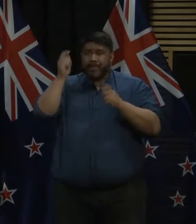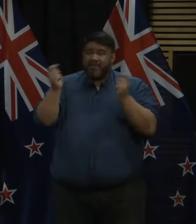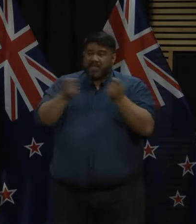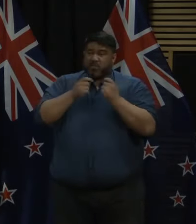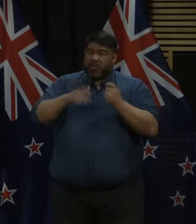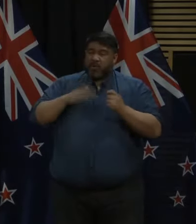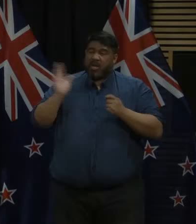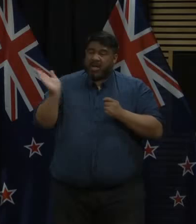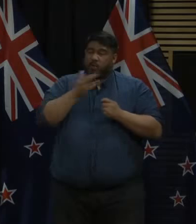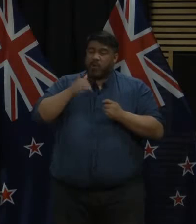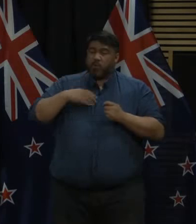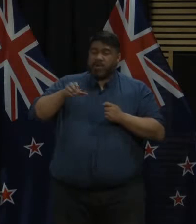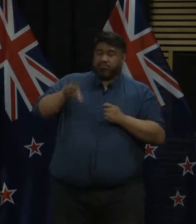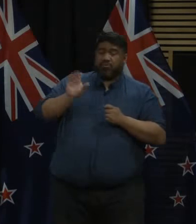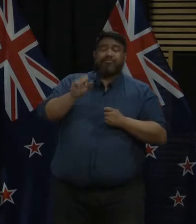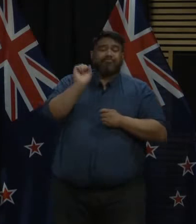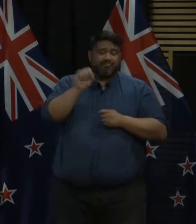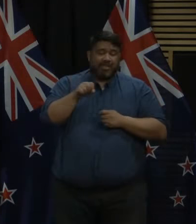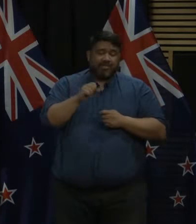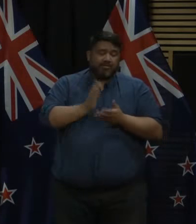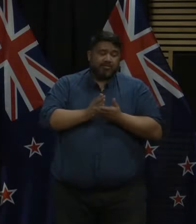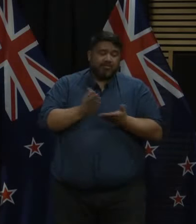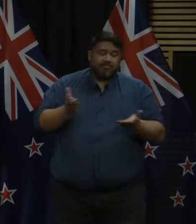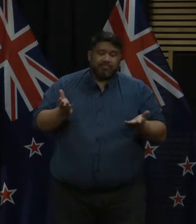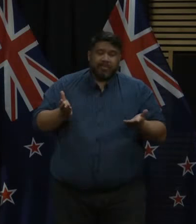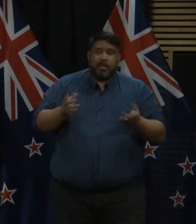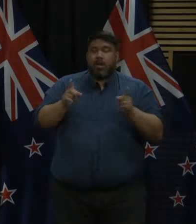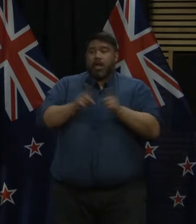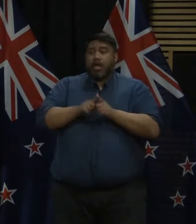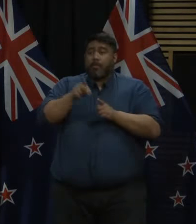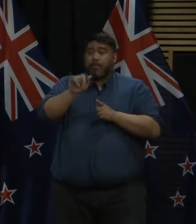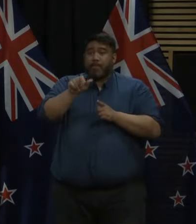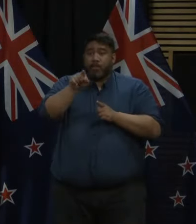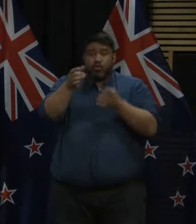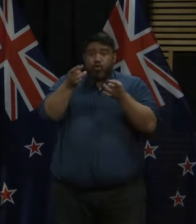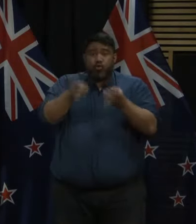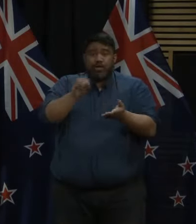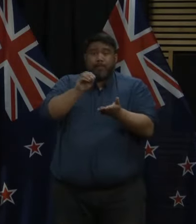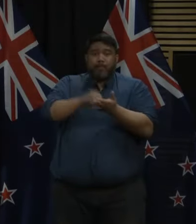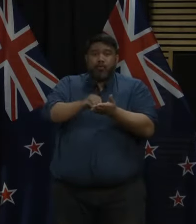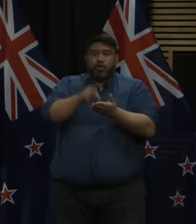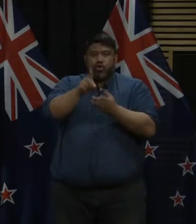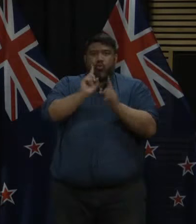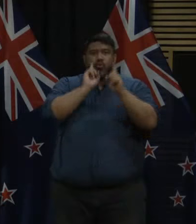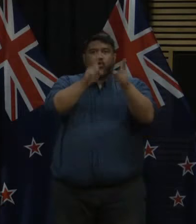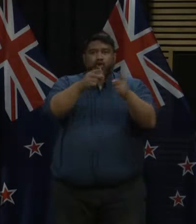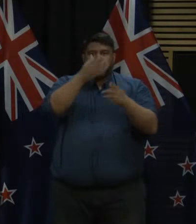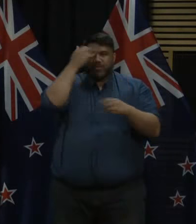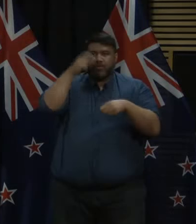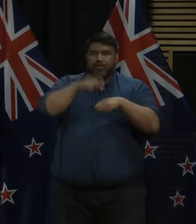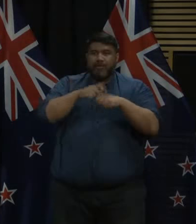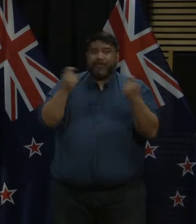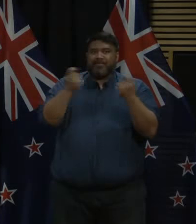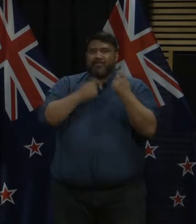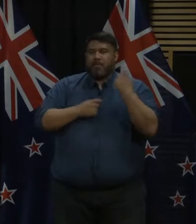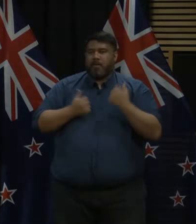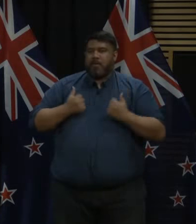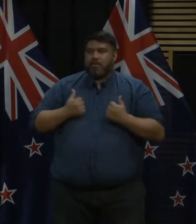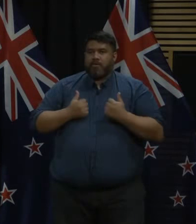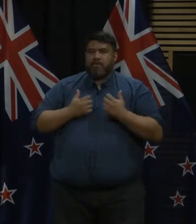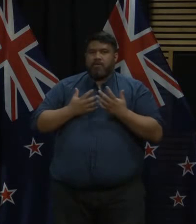framework so people can use it